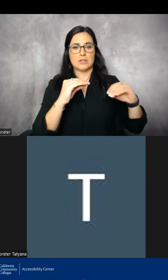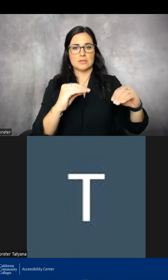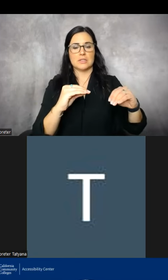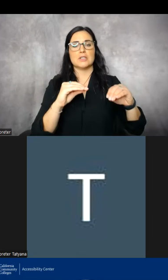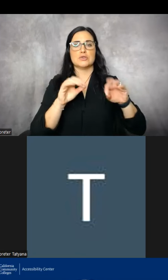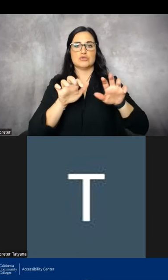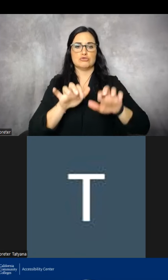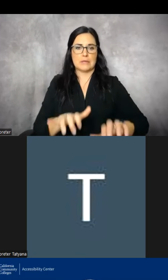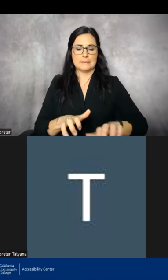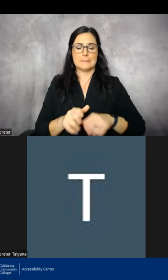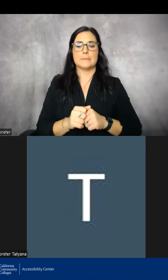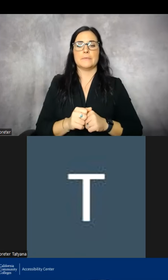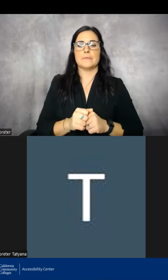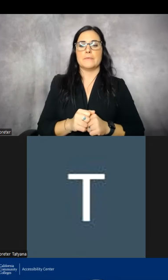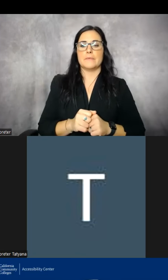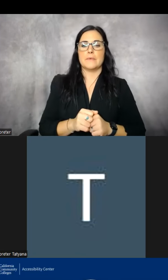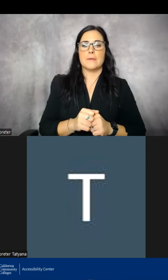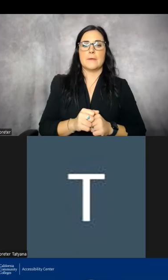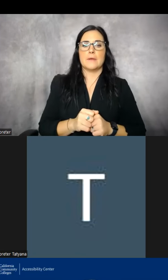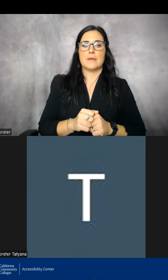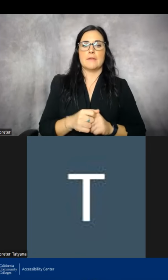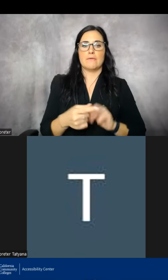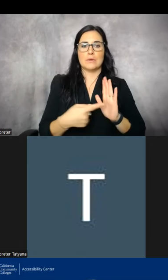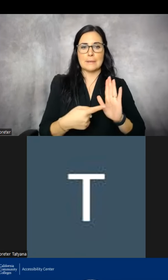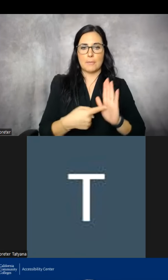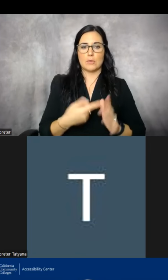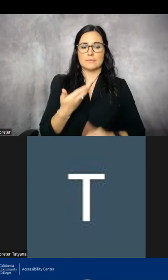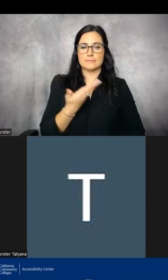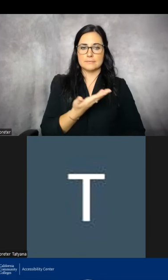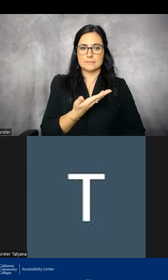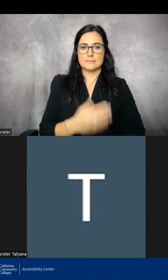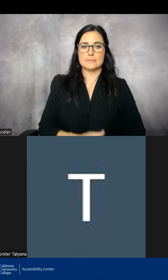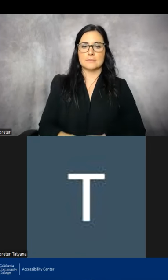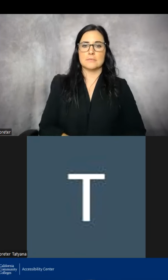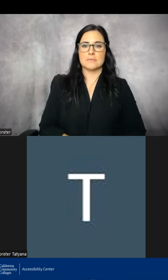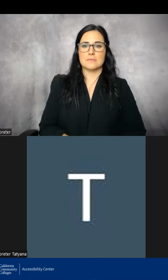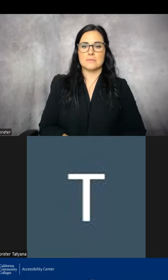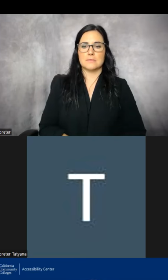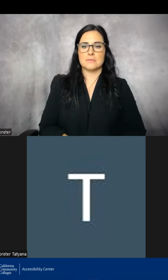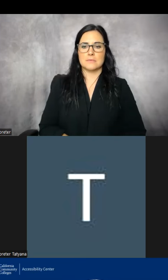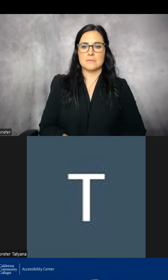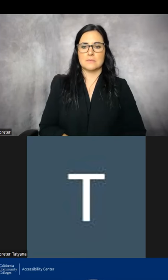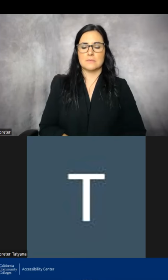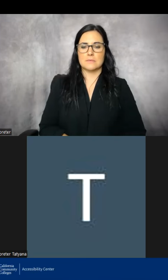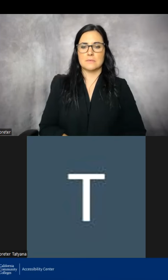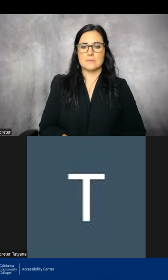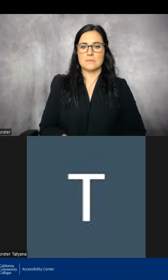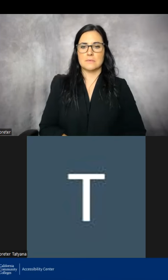So, it goes like that. There once was a PDF so grand, but its title, oh, it was bland.